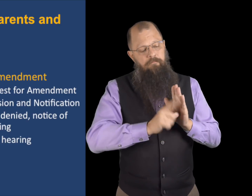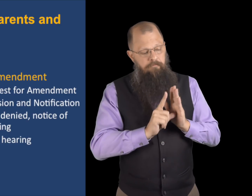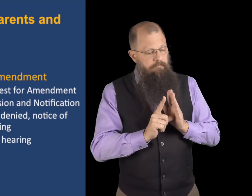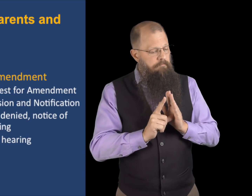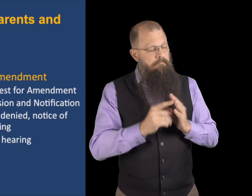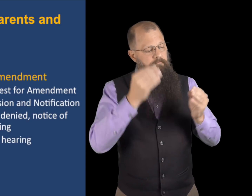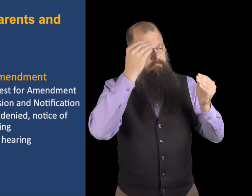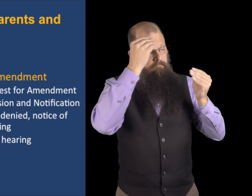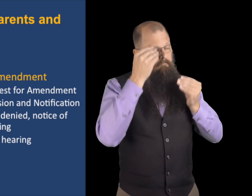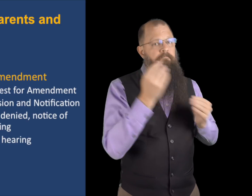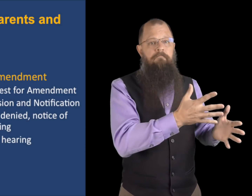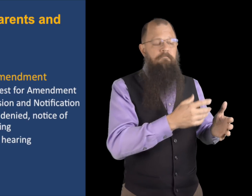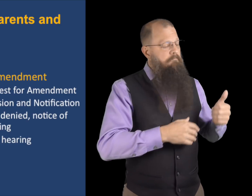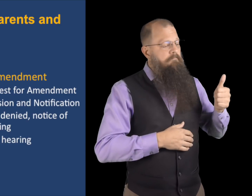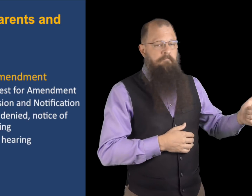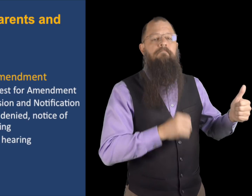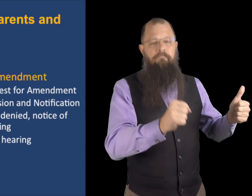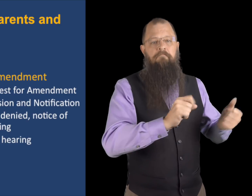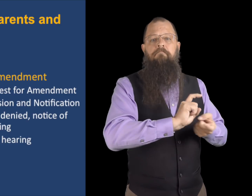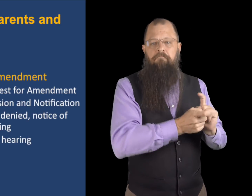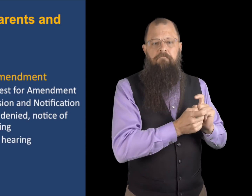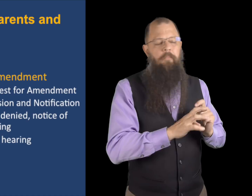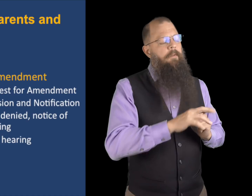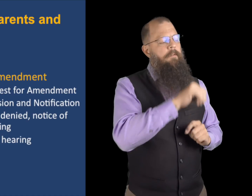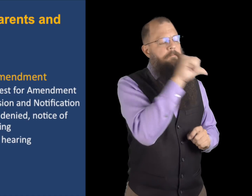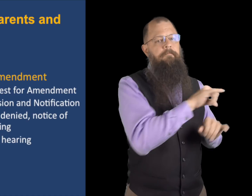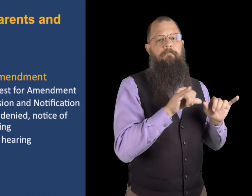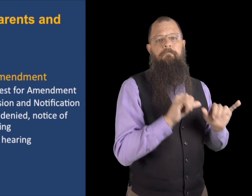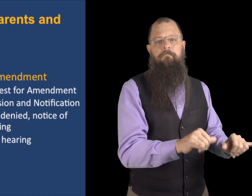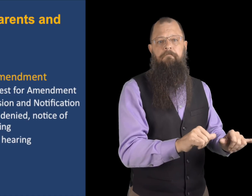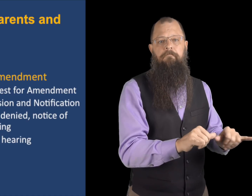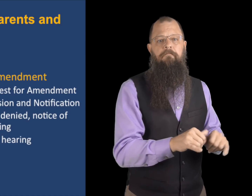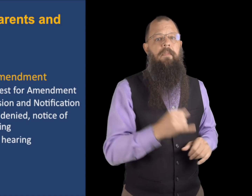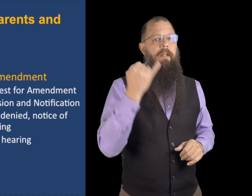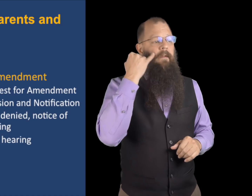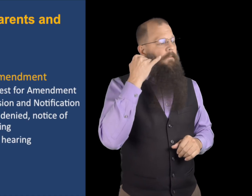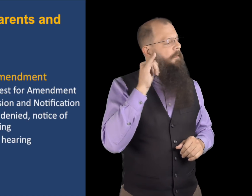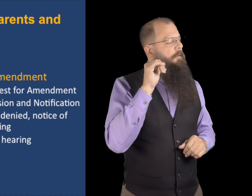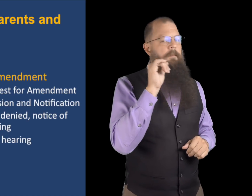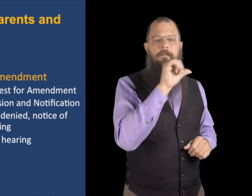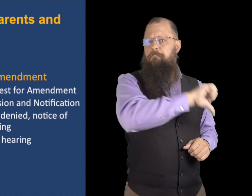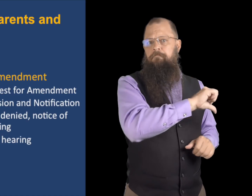for an amendment. The district will then review the request, make a decision and